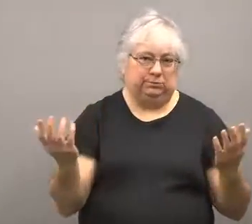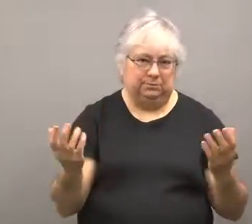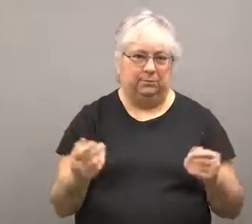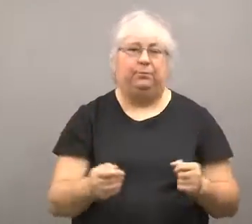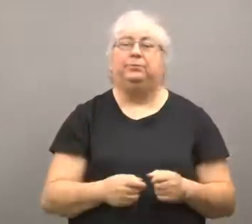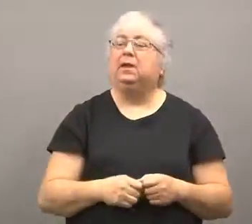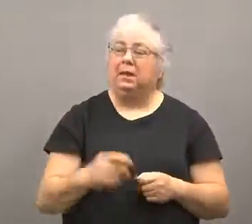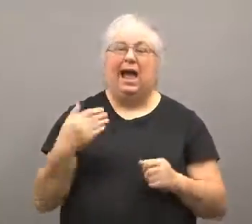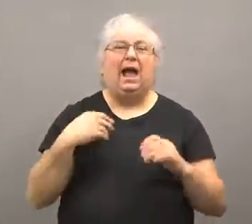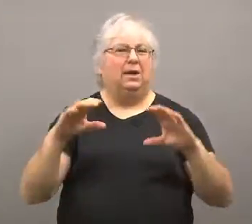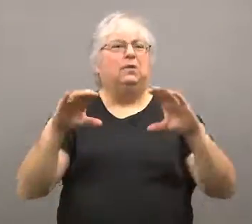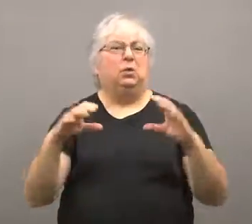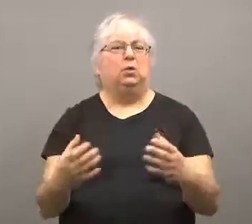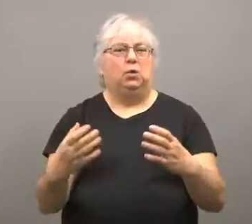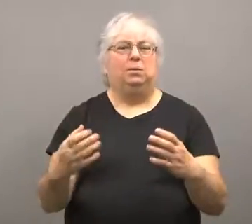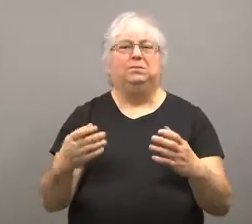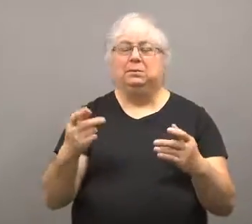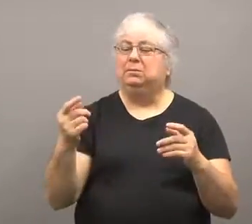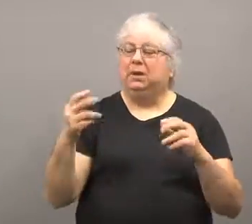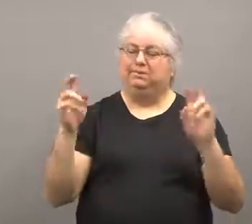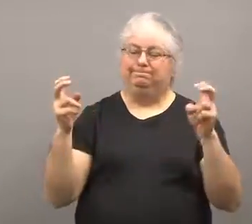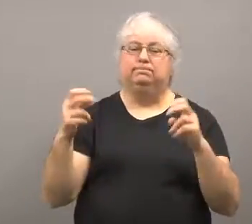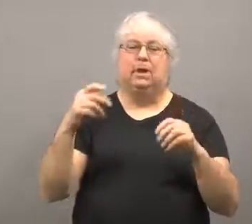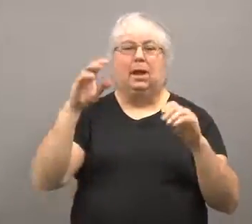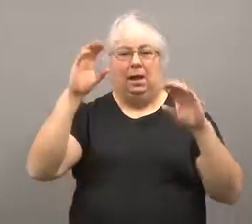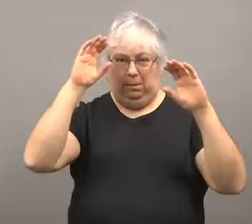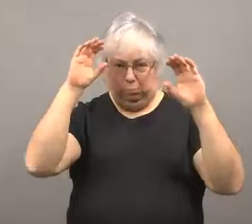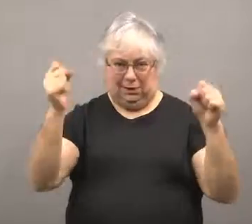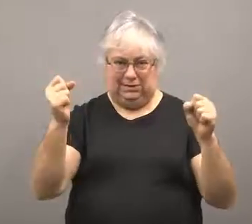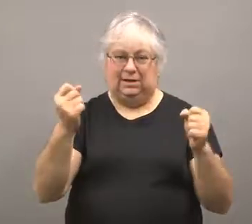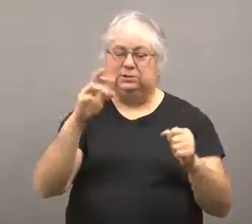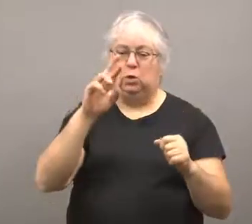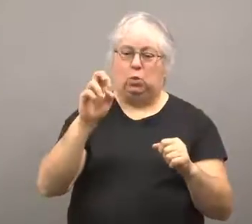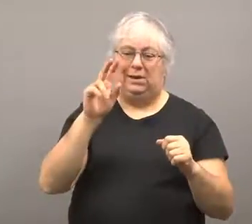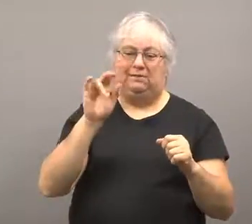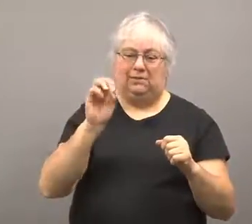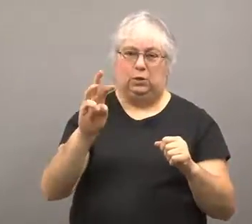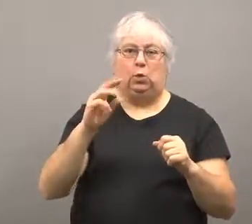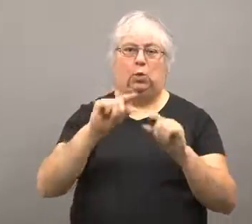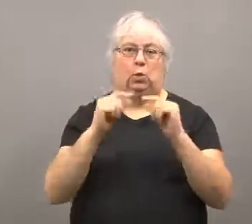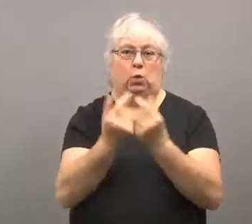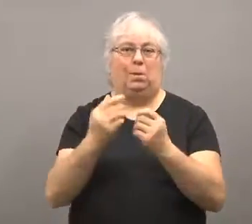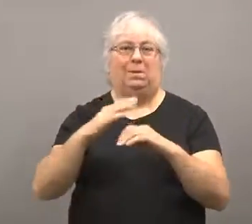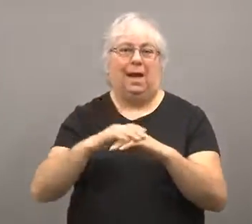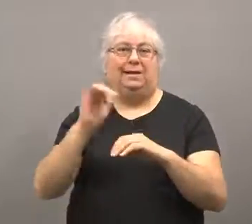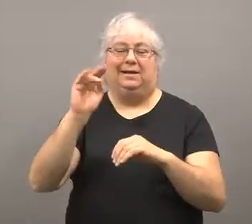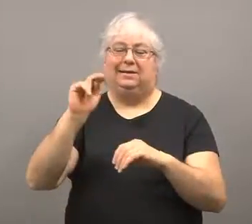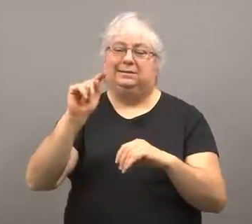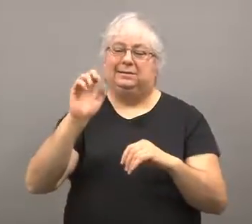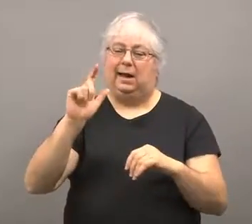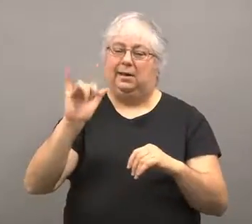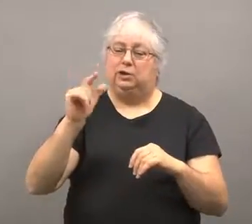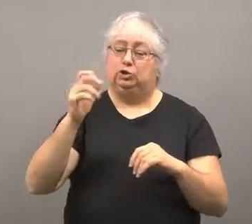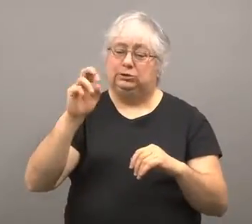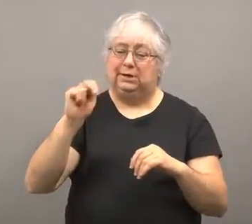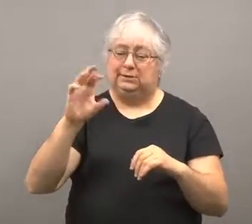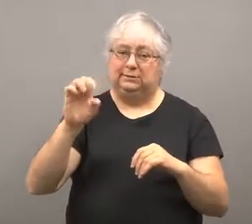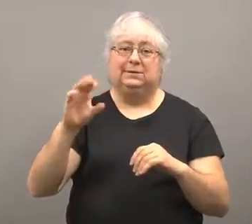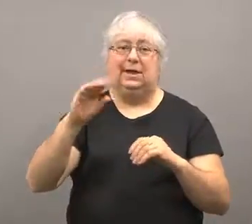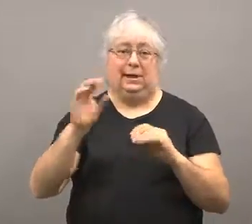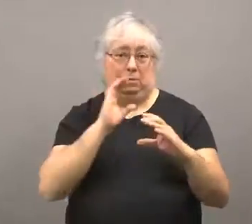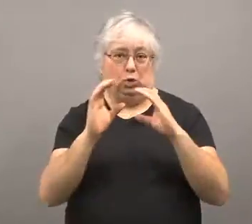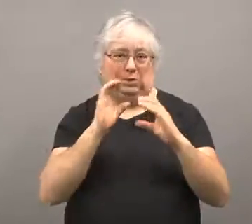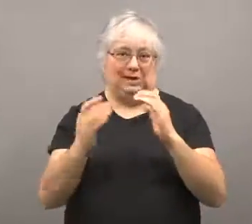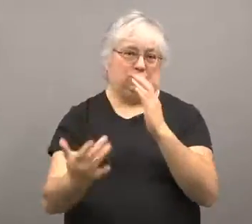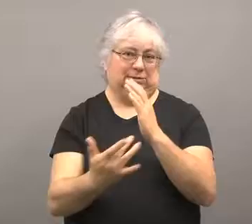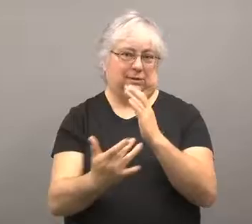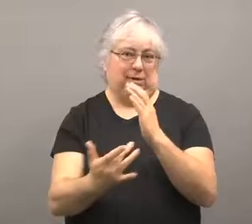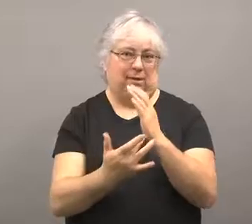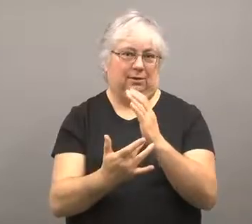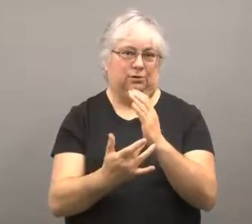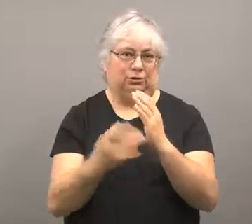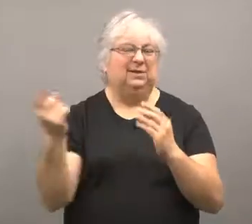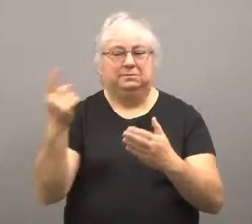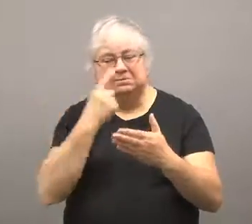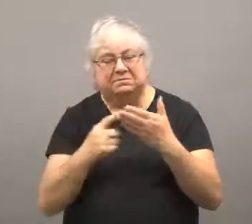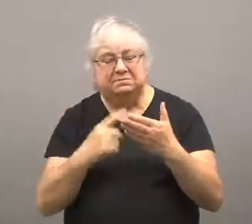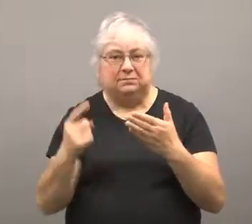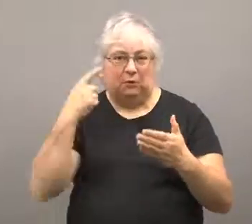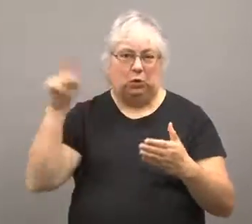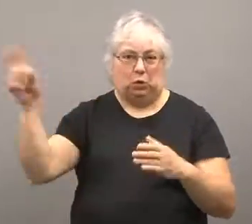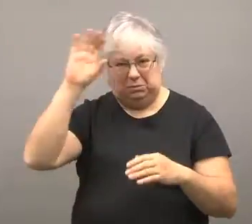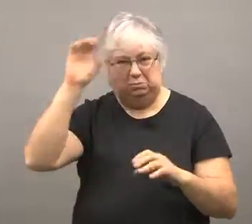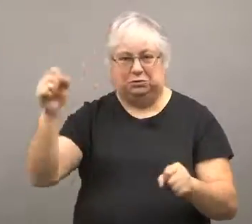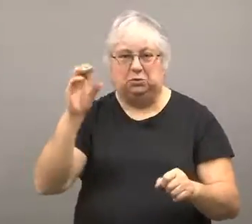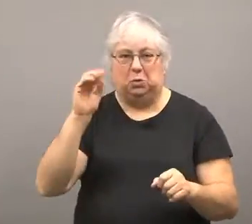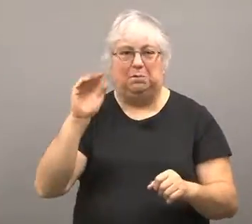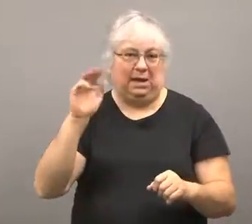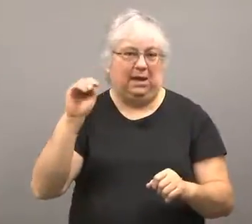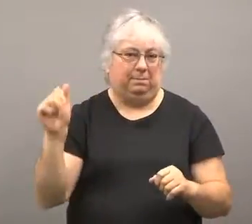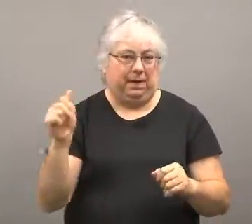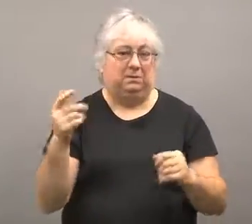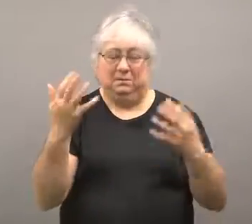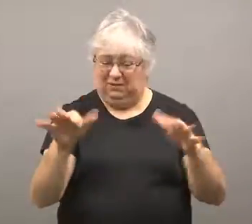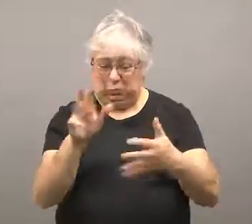The President's Review Group on Intelligence and Communication Technology